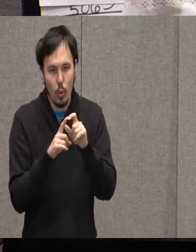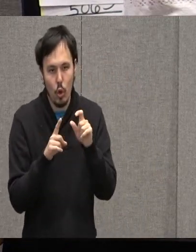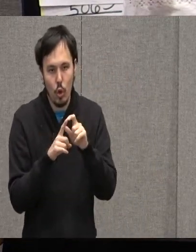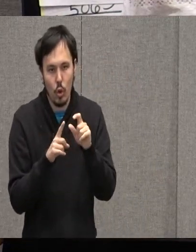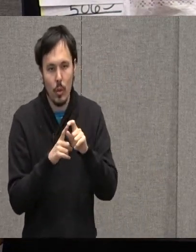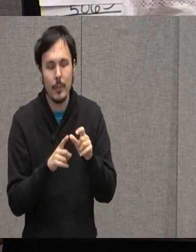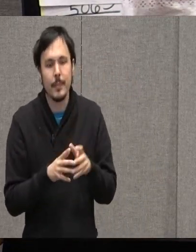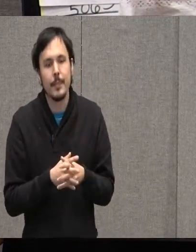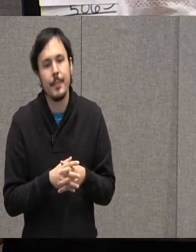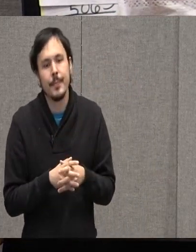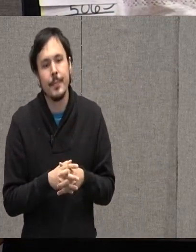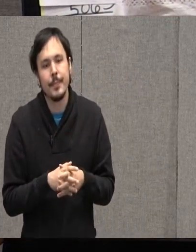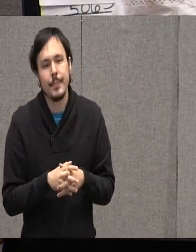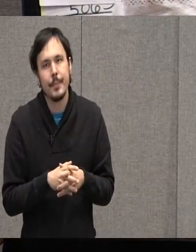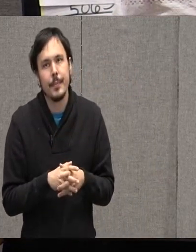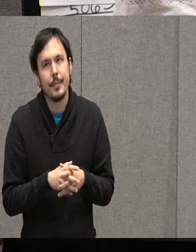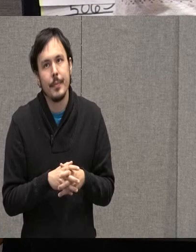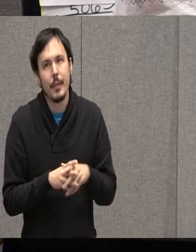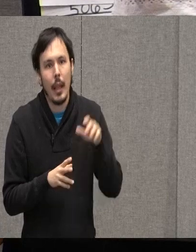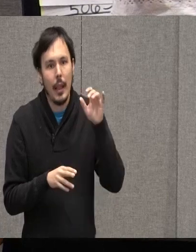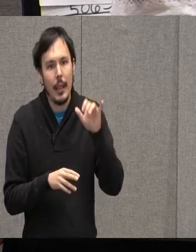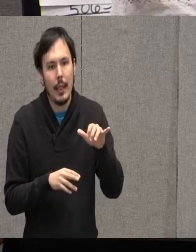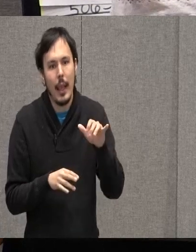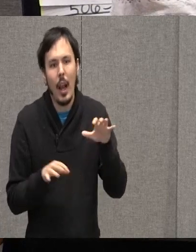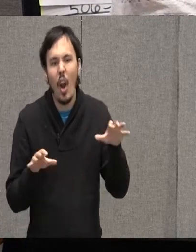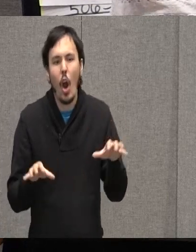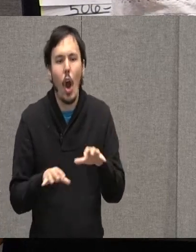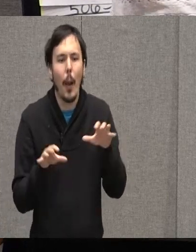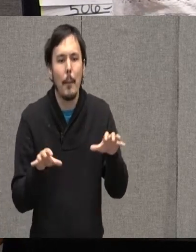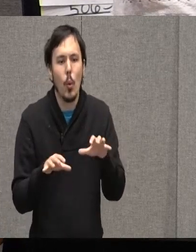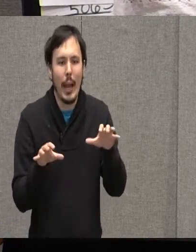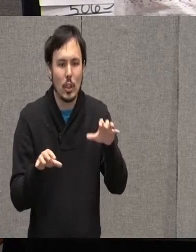What is the key idea, what operation are we gonna have to do when we share?